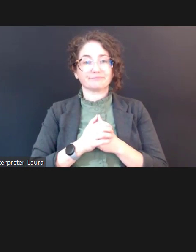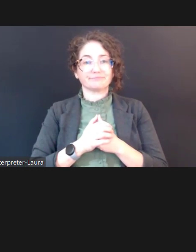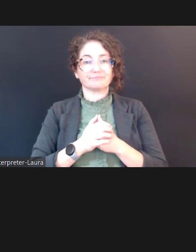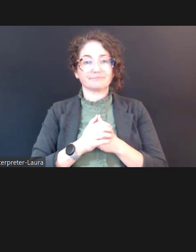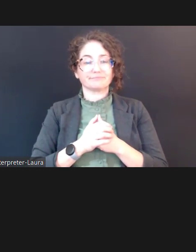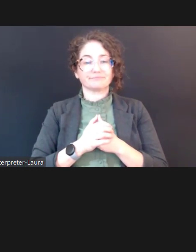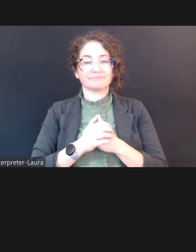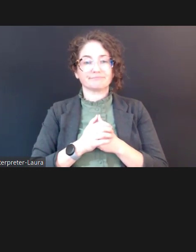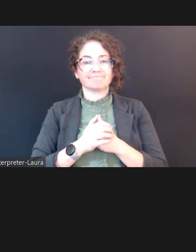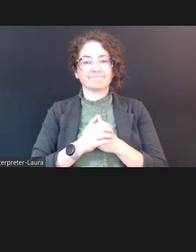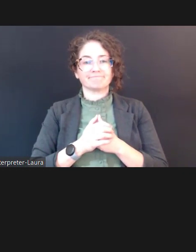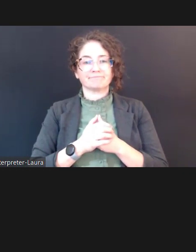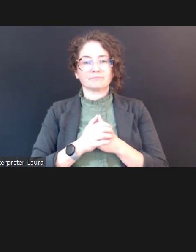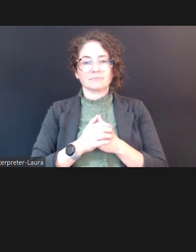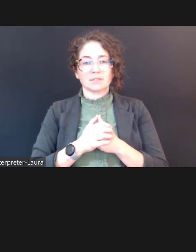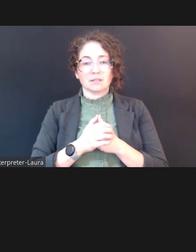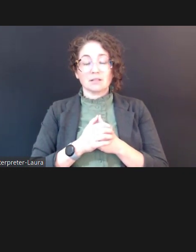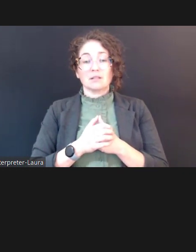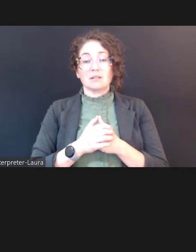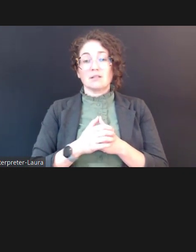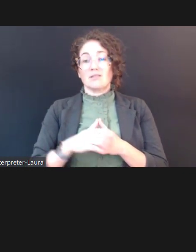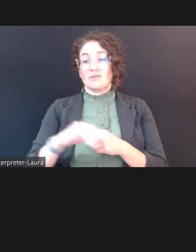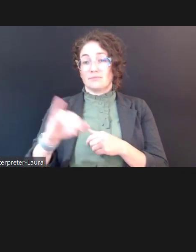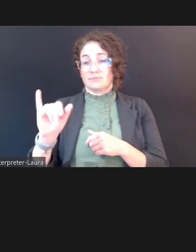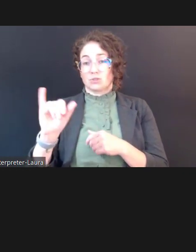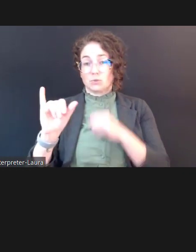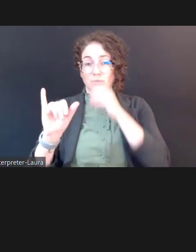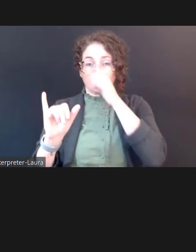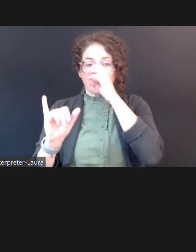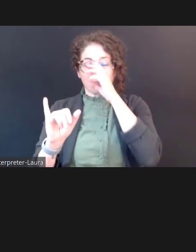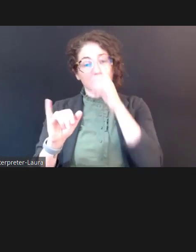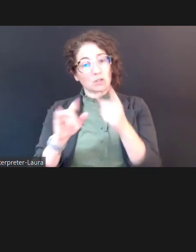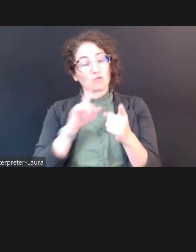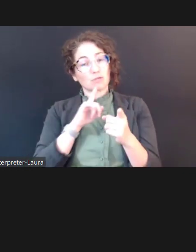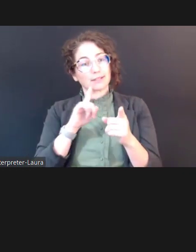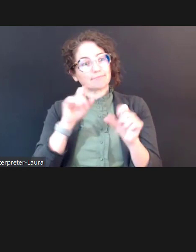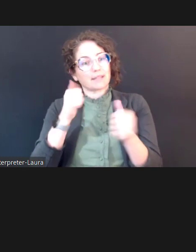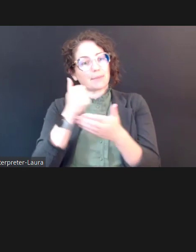In addition, contents be helpful in drawing attention to a broader